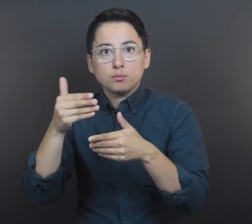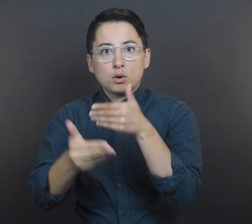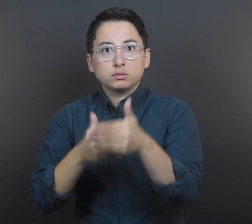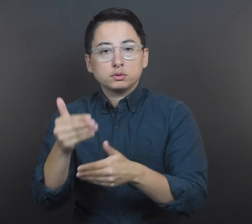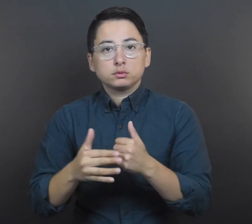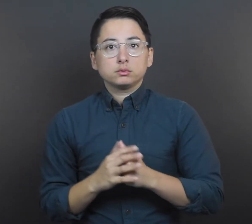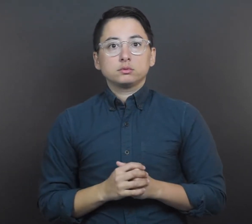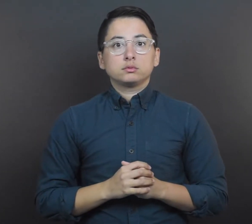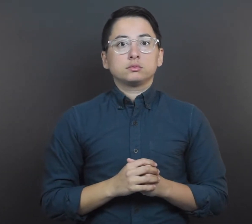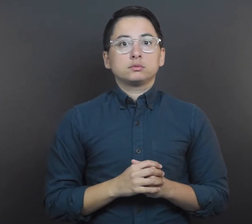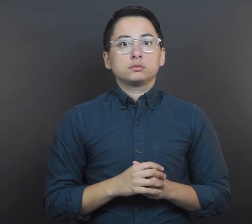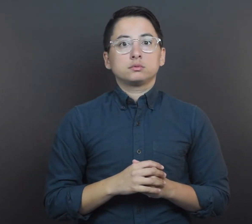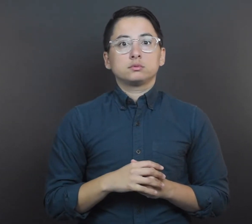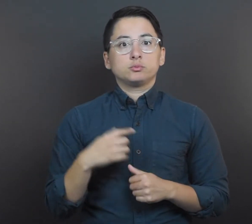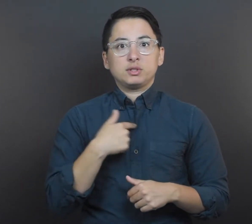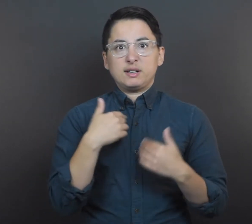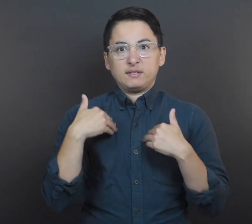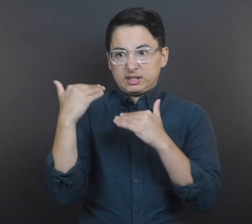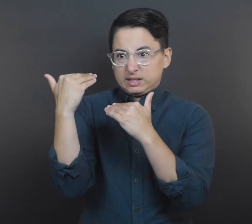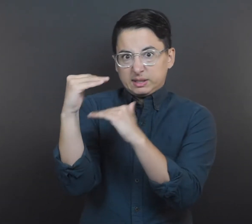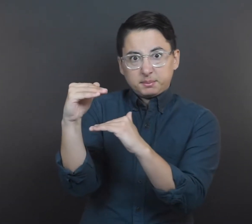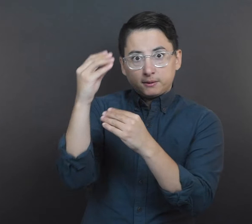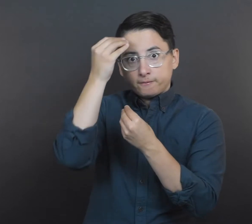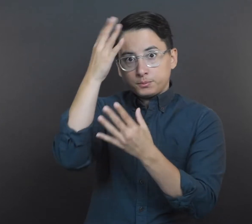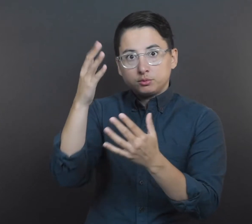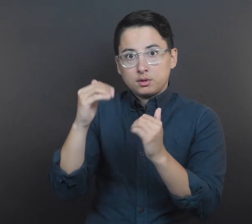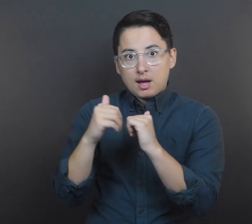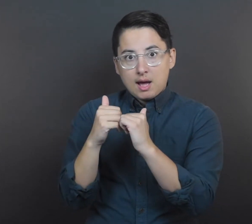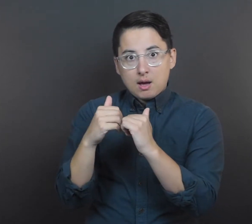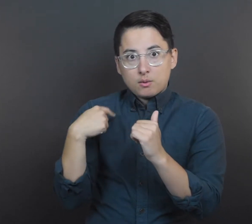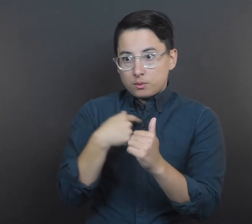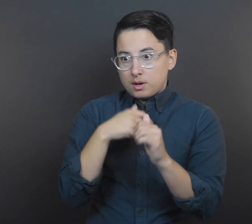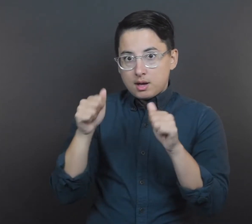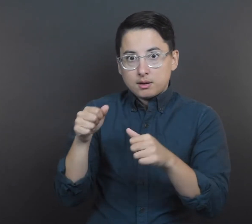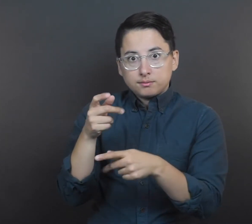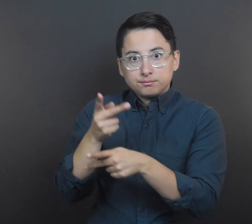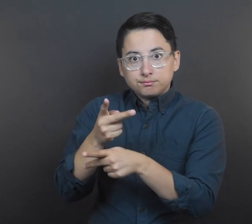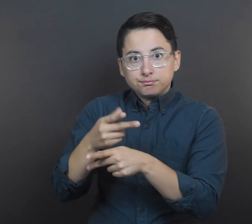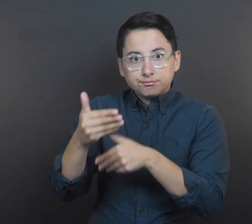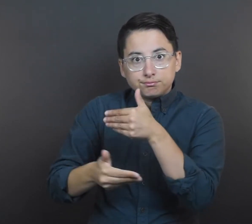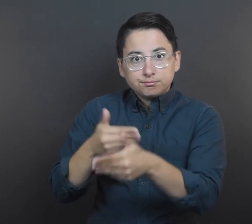We had limited information to draw from as a large majority of the repats were not literate